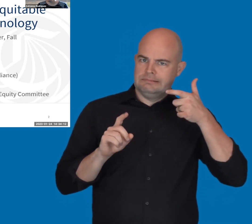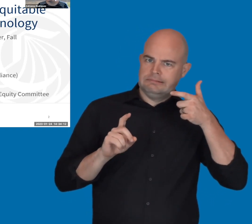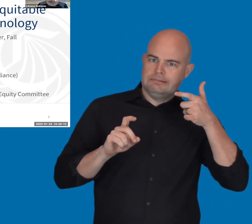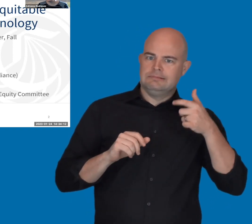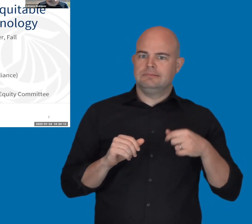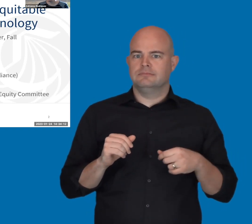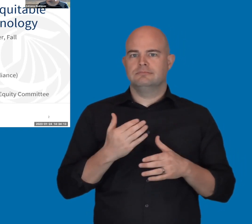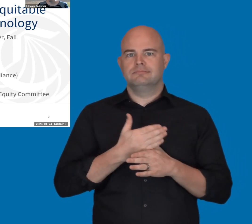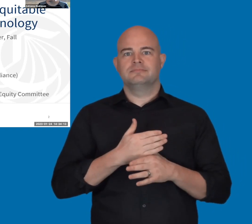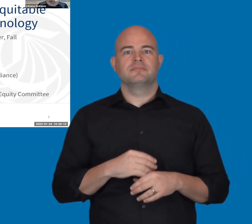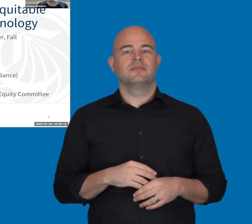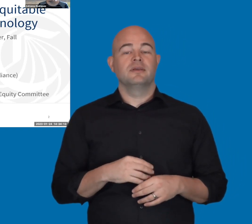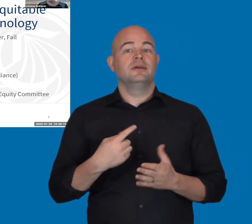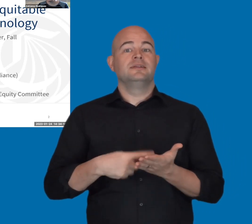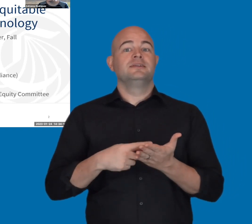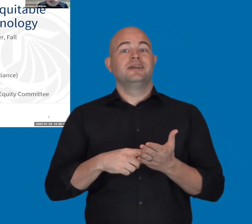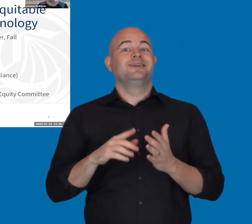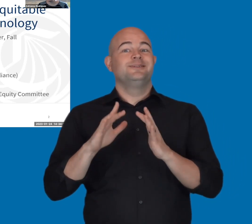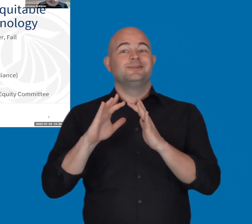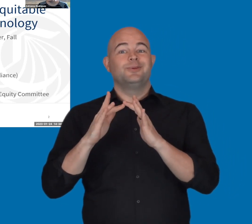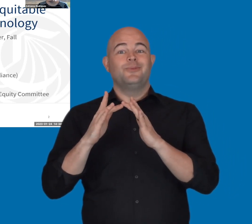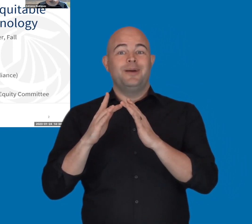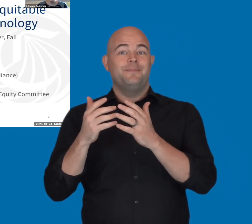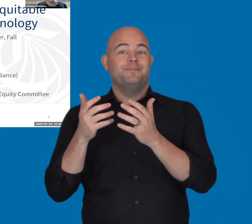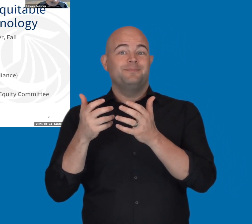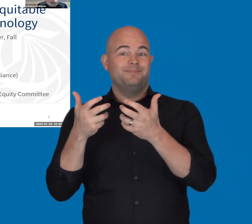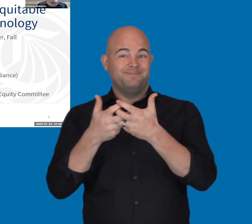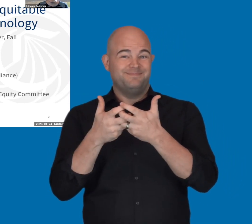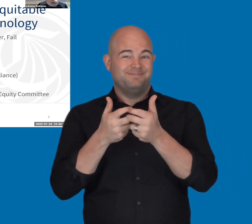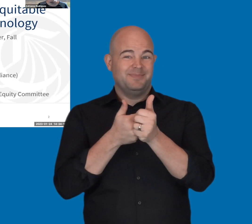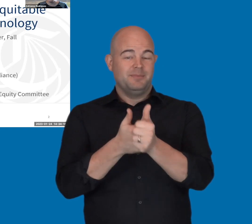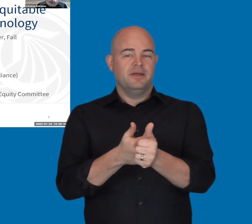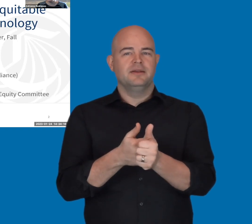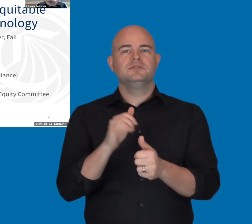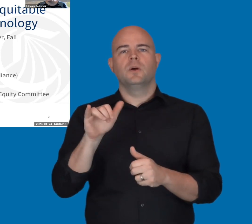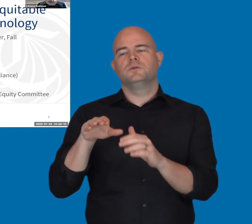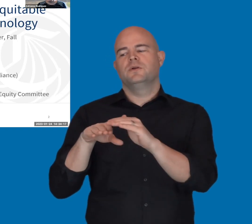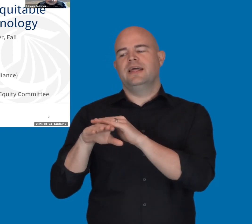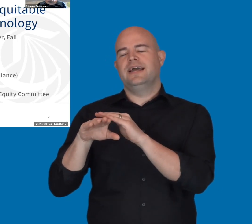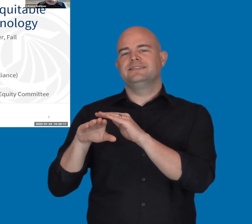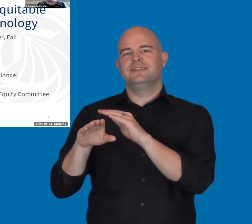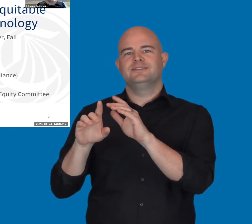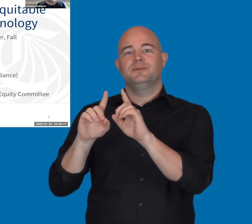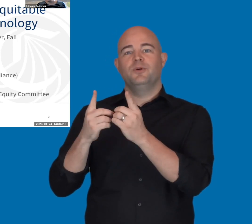And we're also going to invite the ACCESS Department to speak about student accommodations.